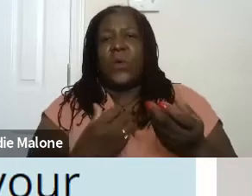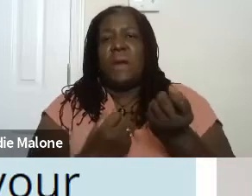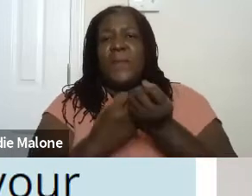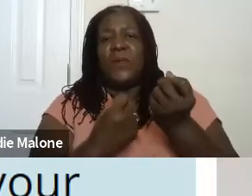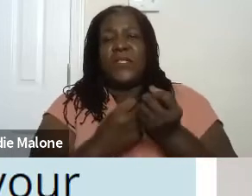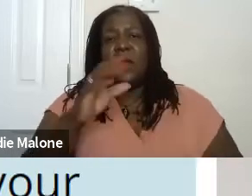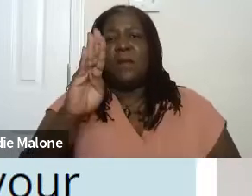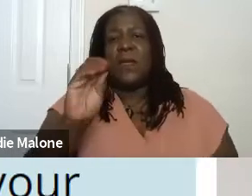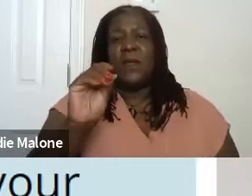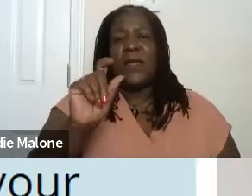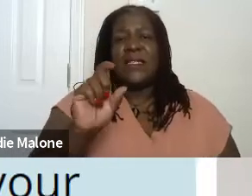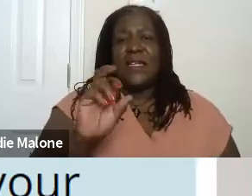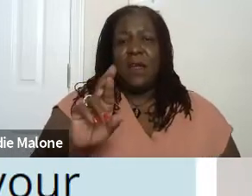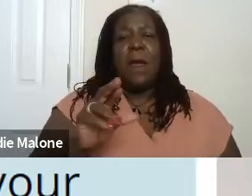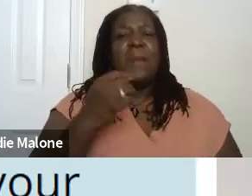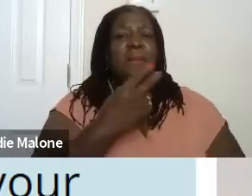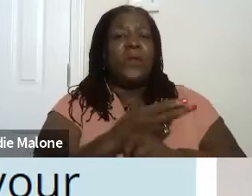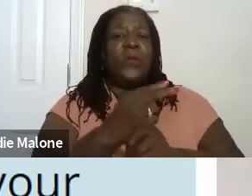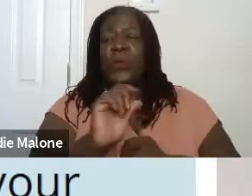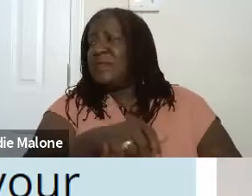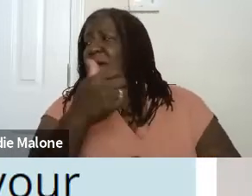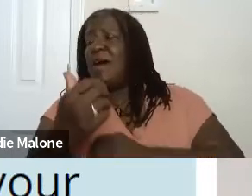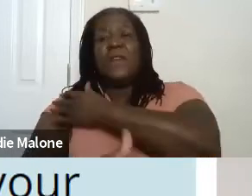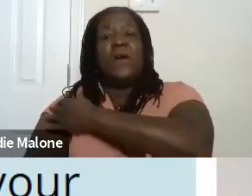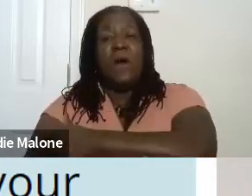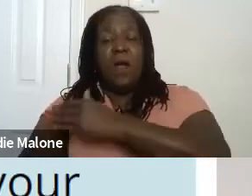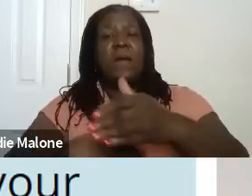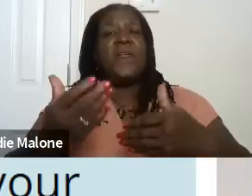the other arm the next time rather than that same one.